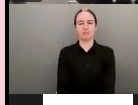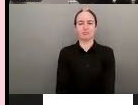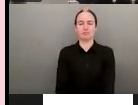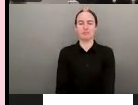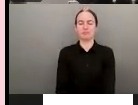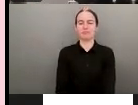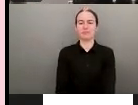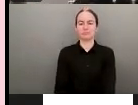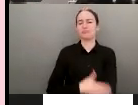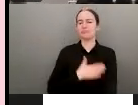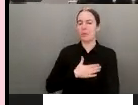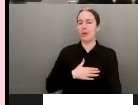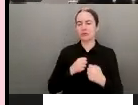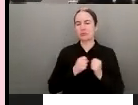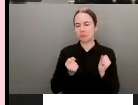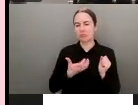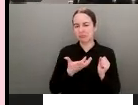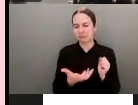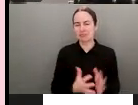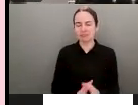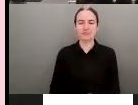technology from perspective of daily user.